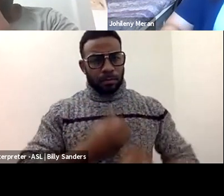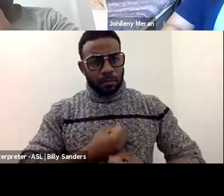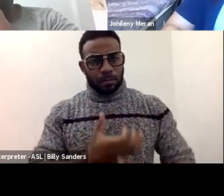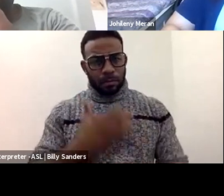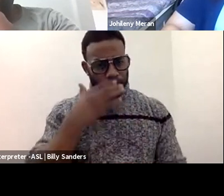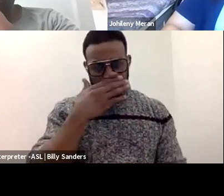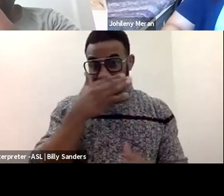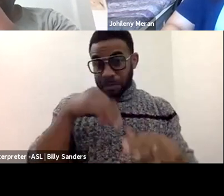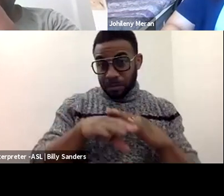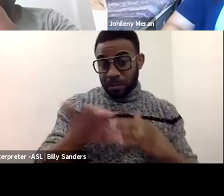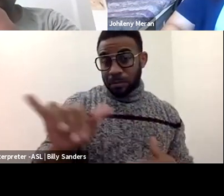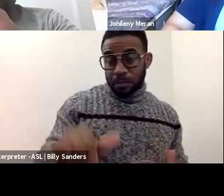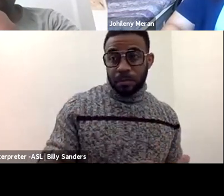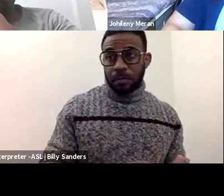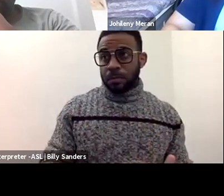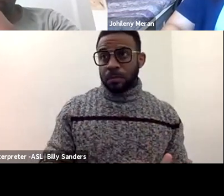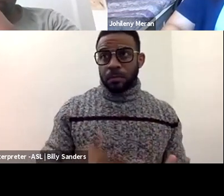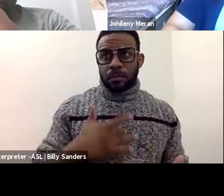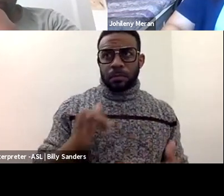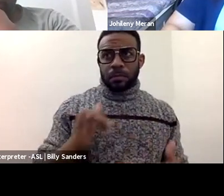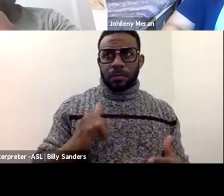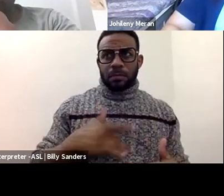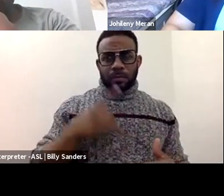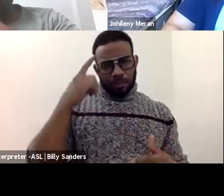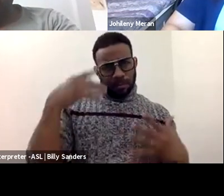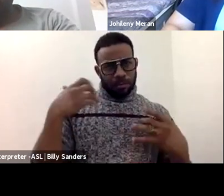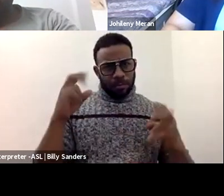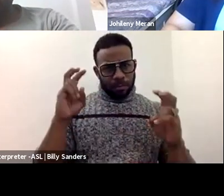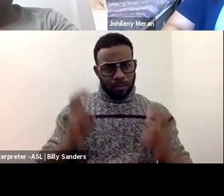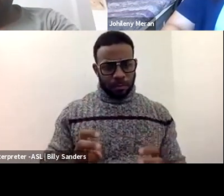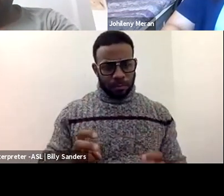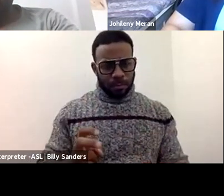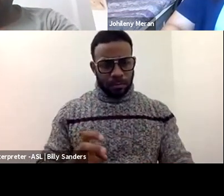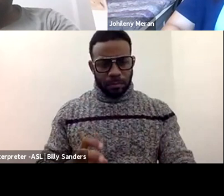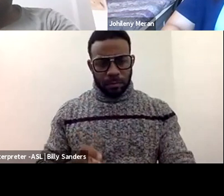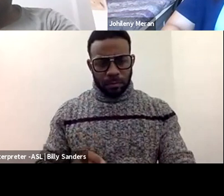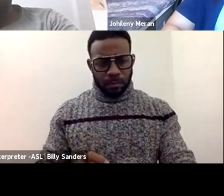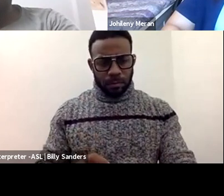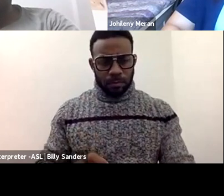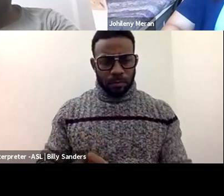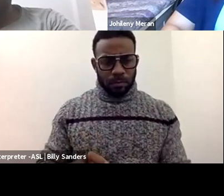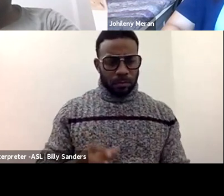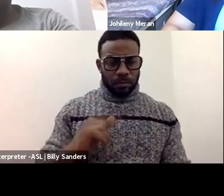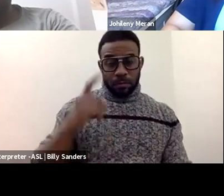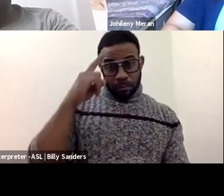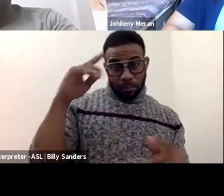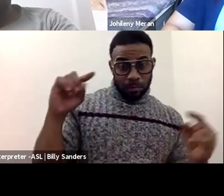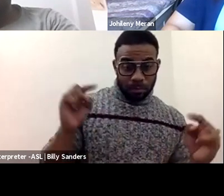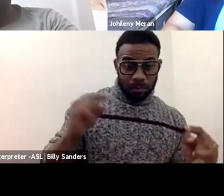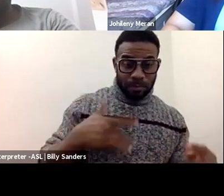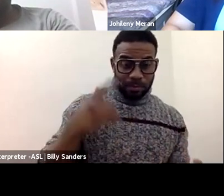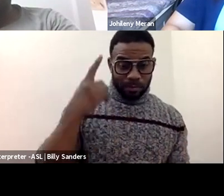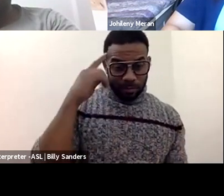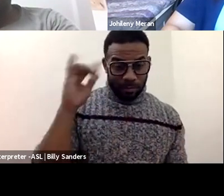And two, like I shared mental health issues. And when you are mentally ill, I think you